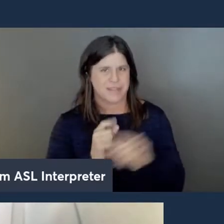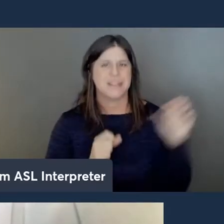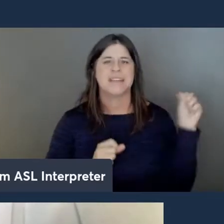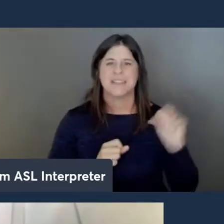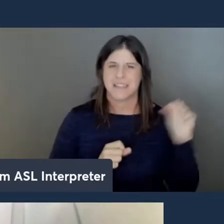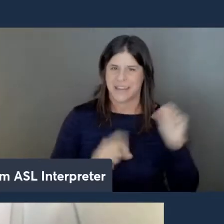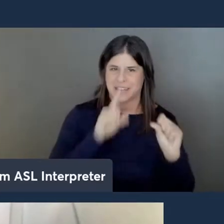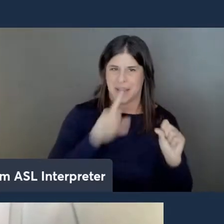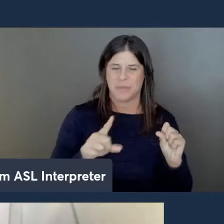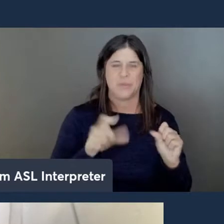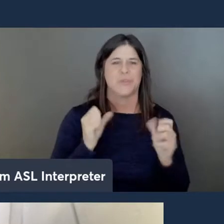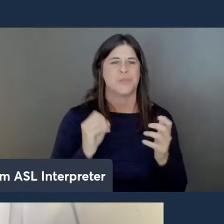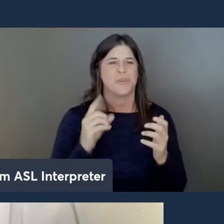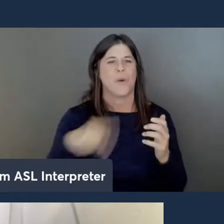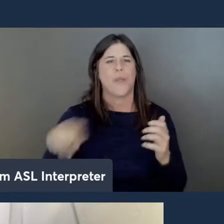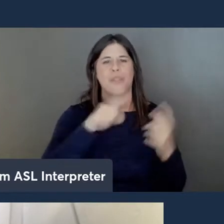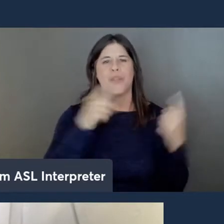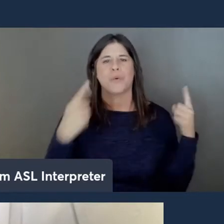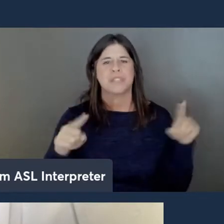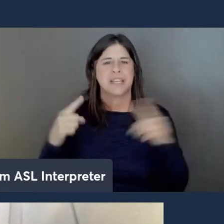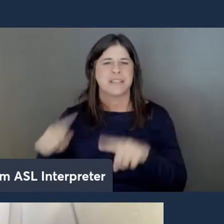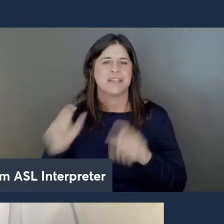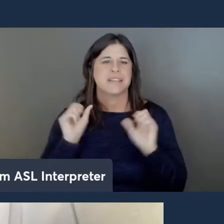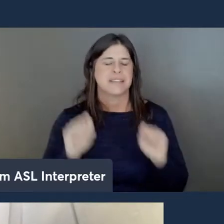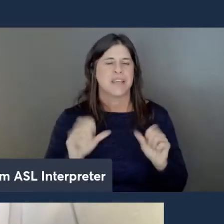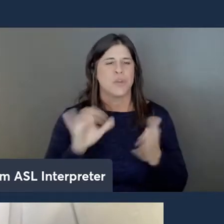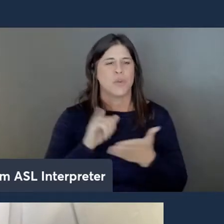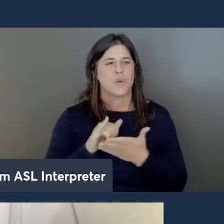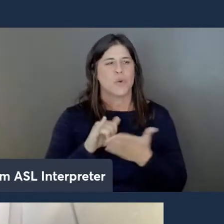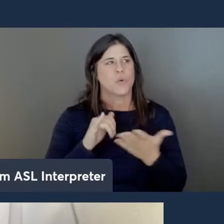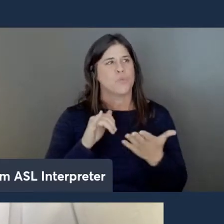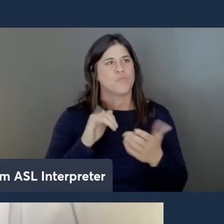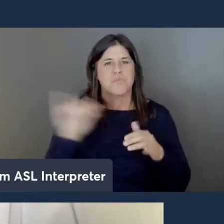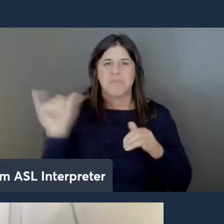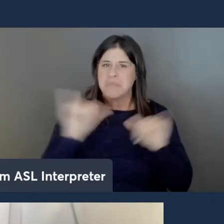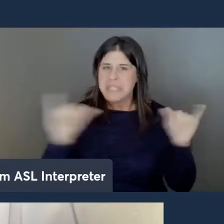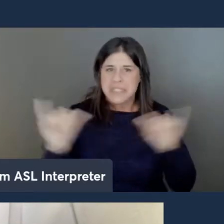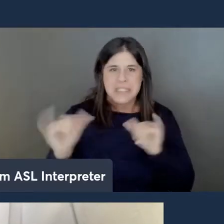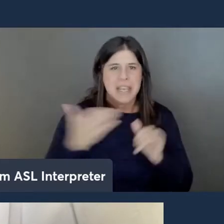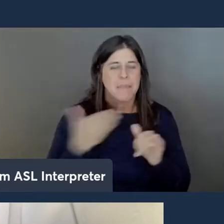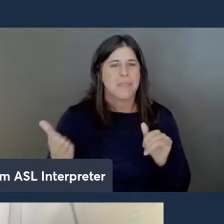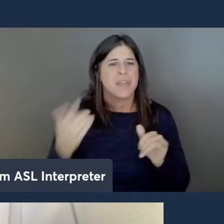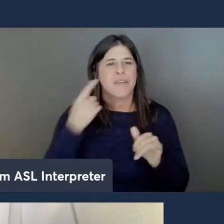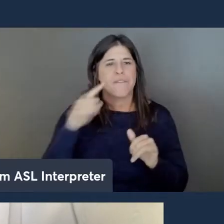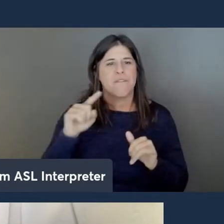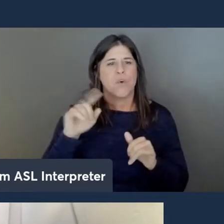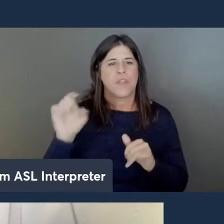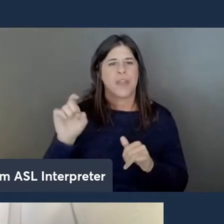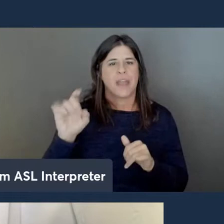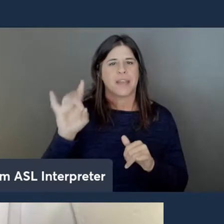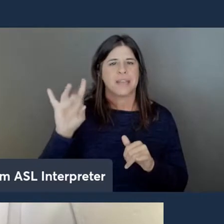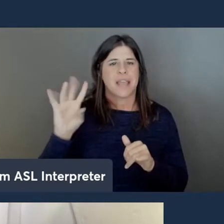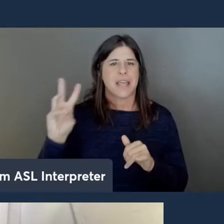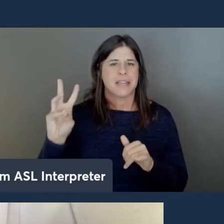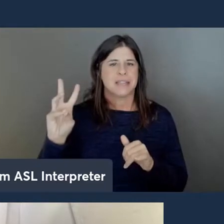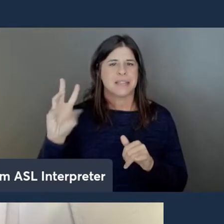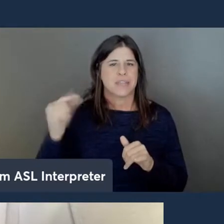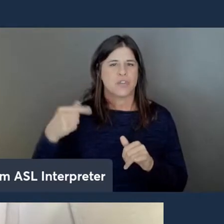So these instances can do all the same things as the X 86 space GPU instances.